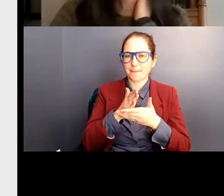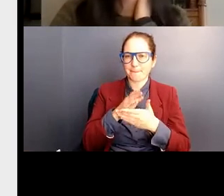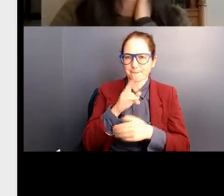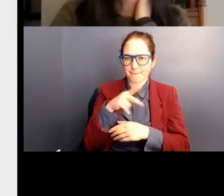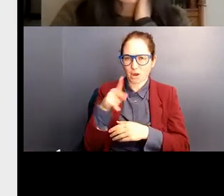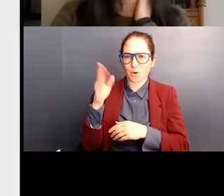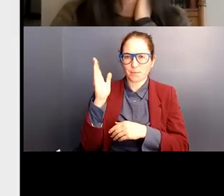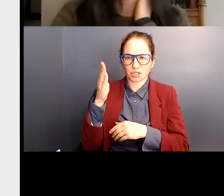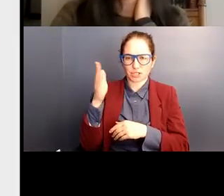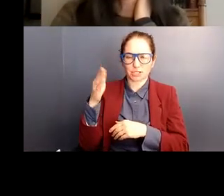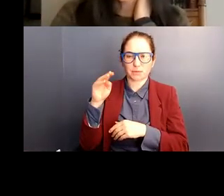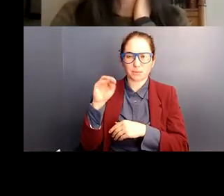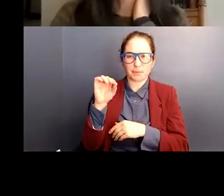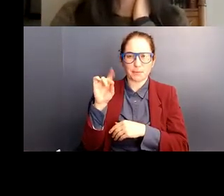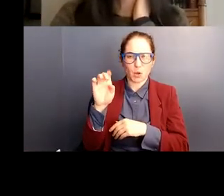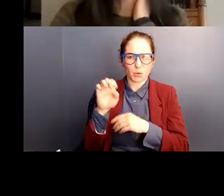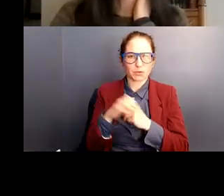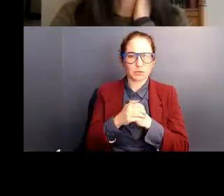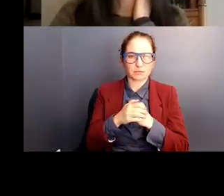mode for my PowerPoint and I have an image here that says